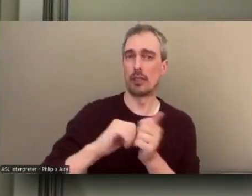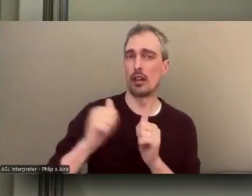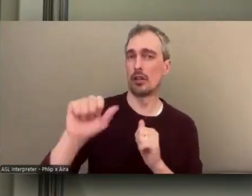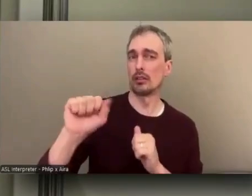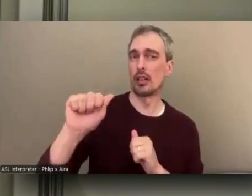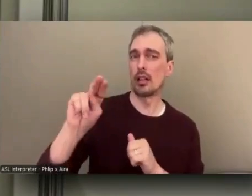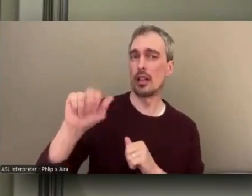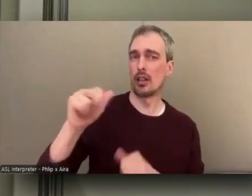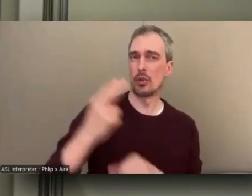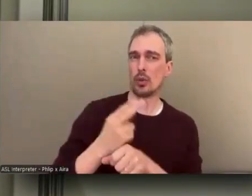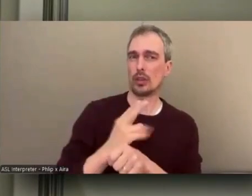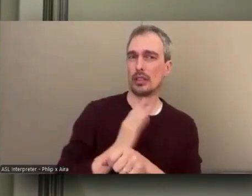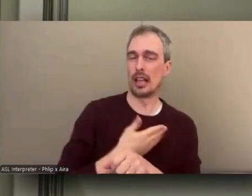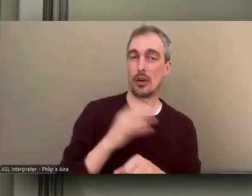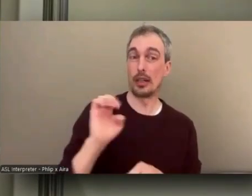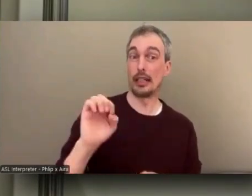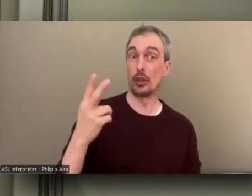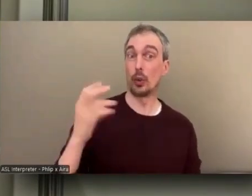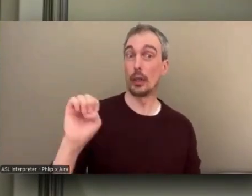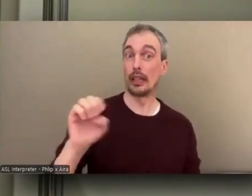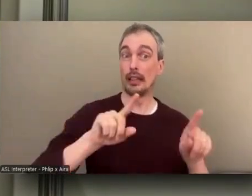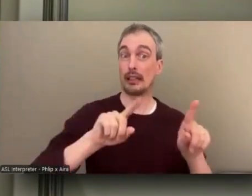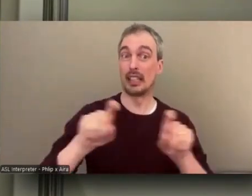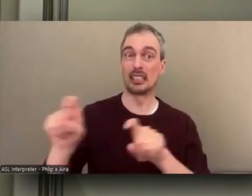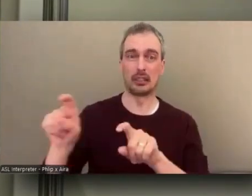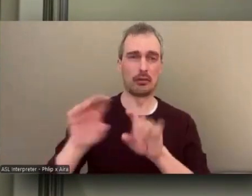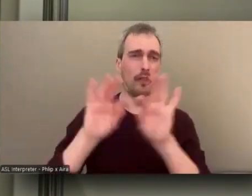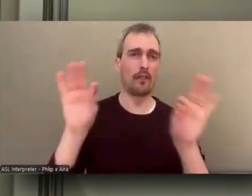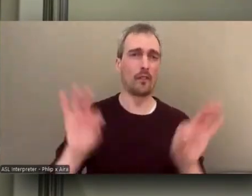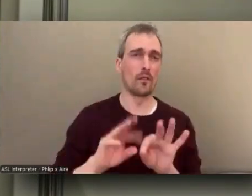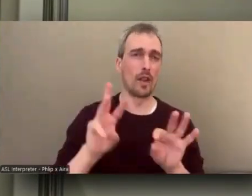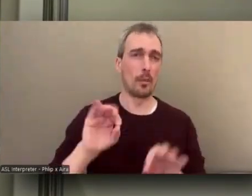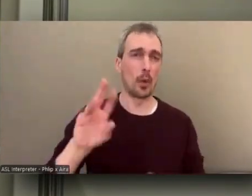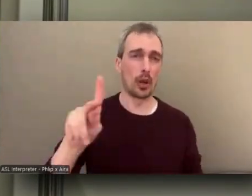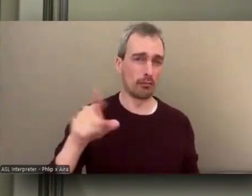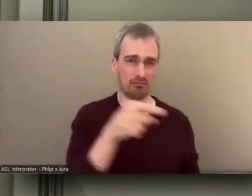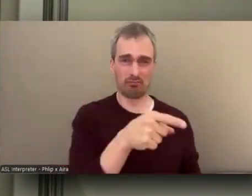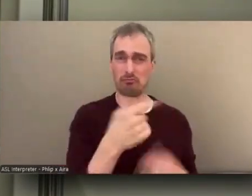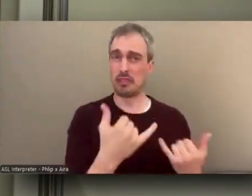Asana is not currently failing builds. Right? Correct? Okay.